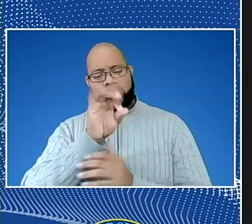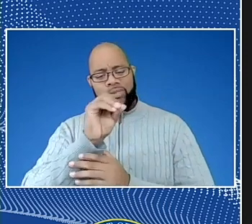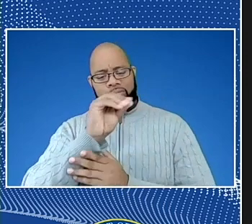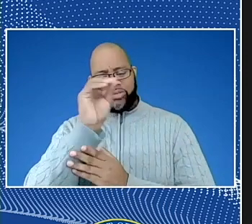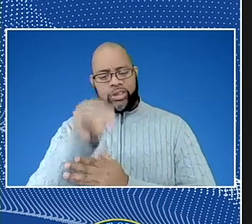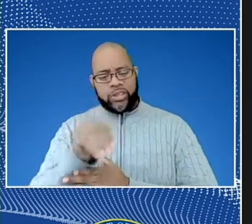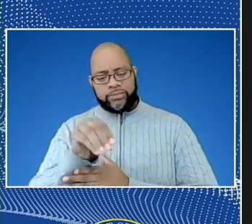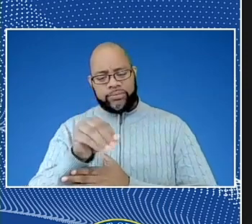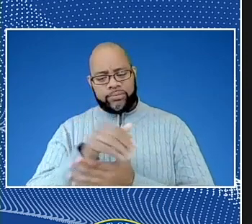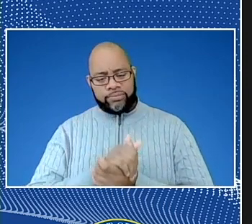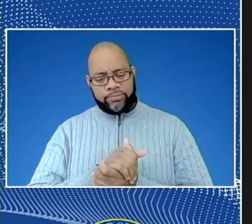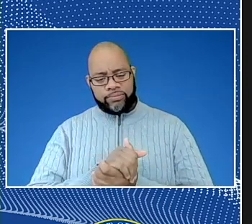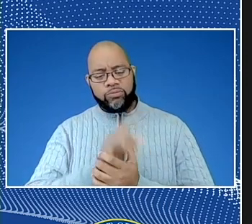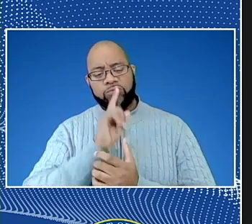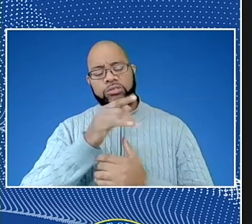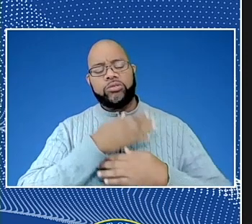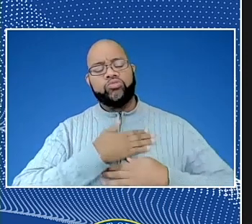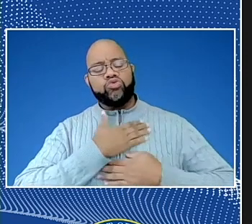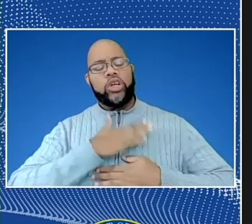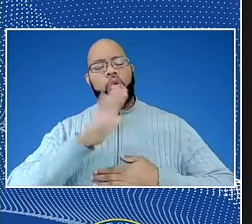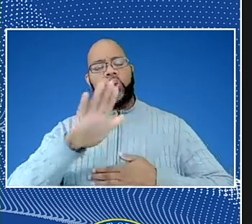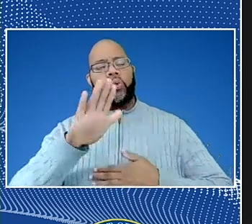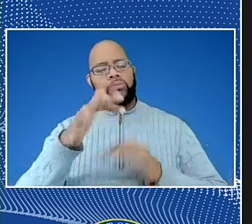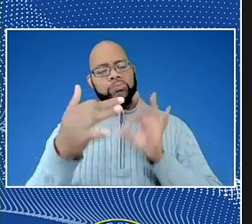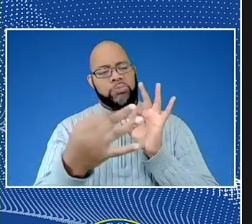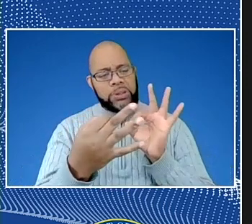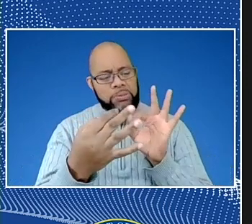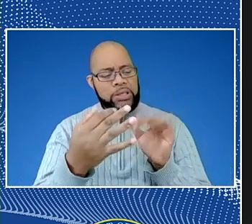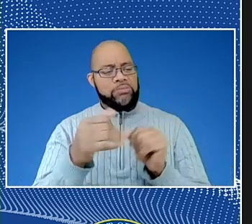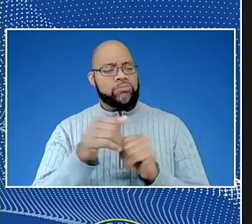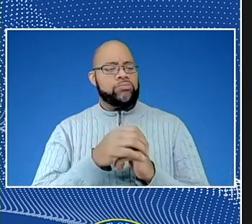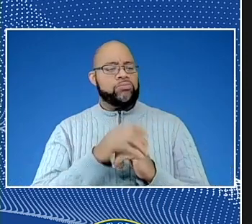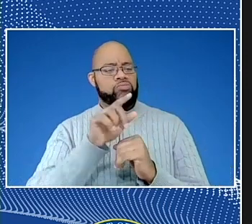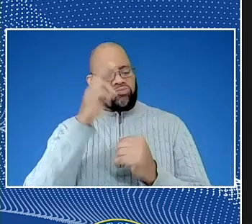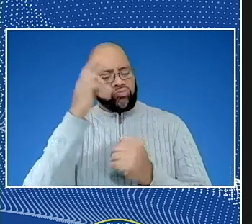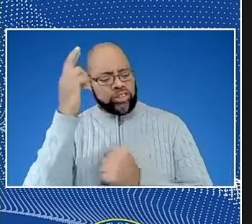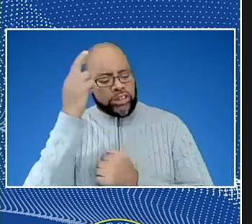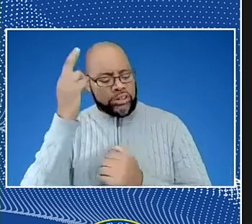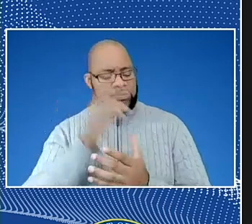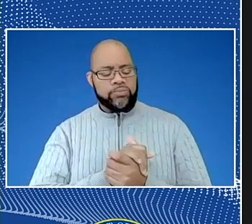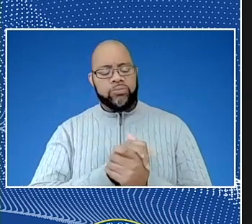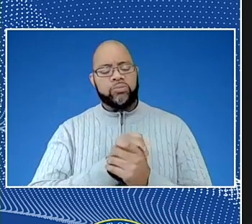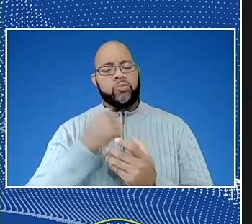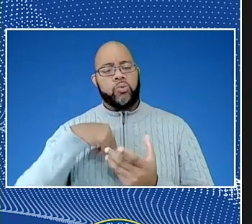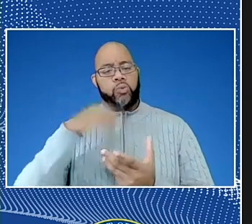We really appreciate your input, your feedback, your rationale. We will take all of that under